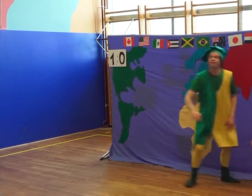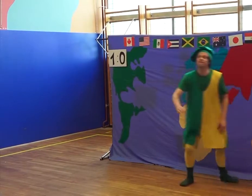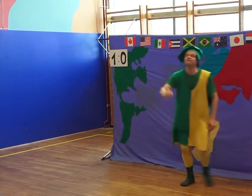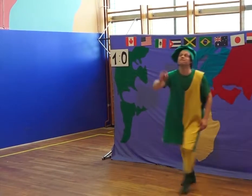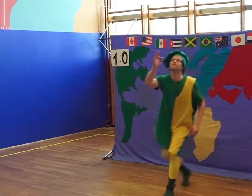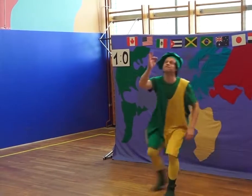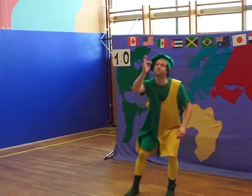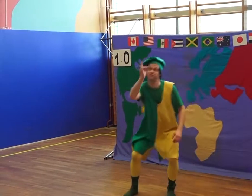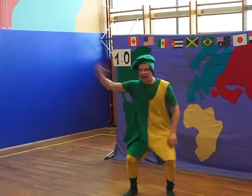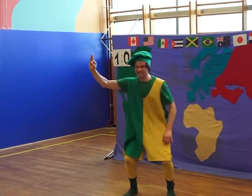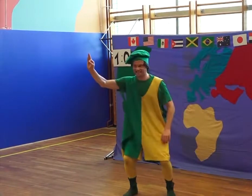France.